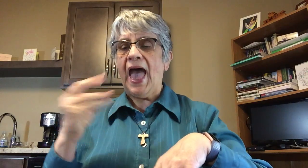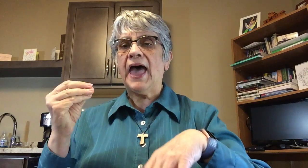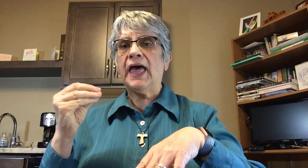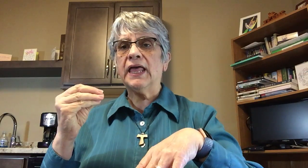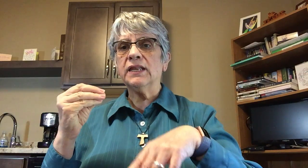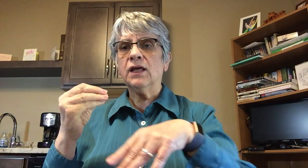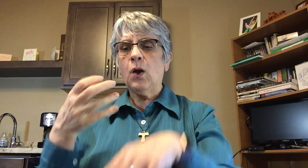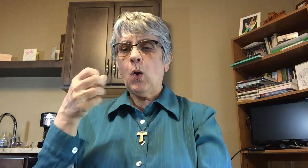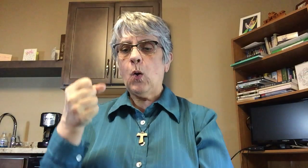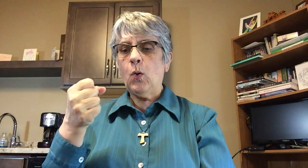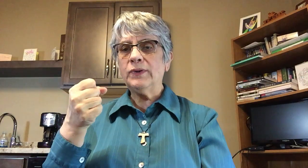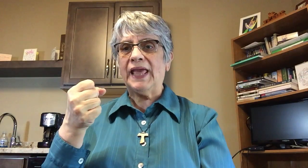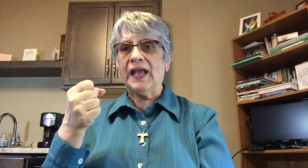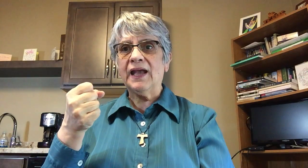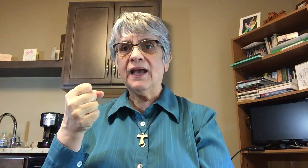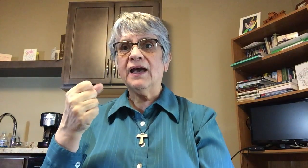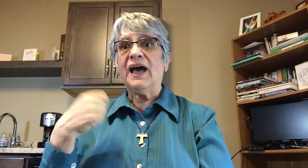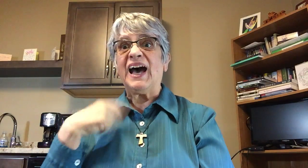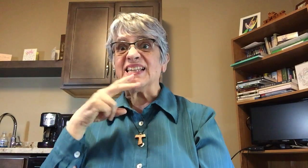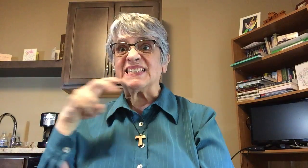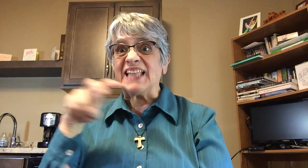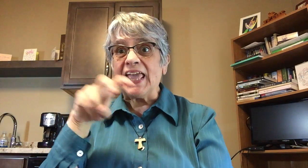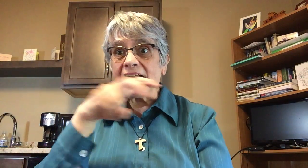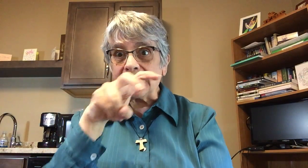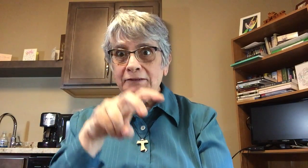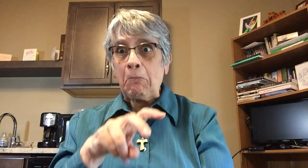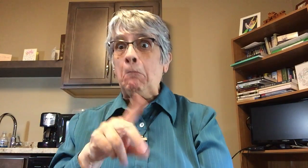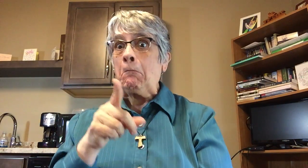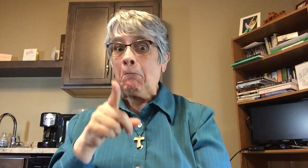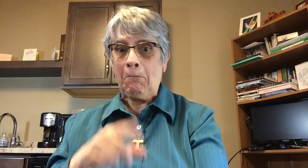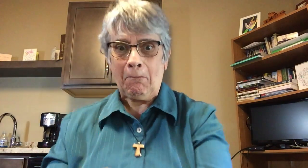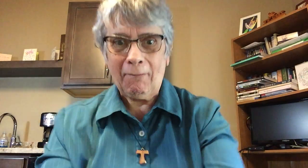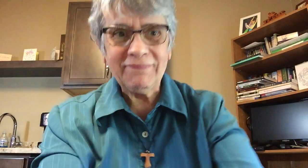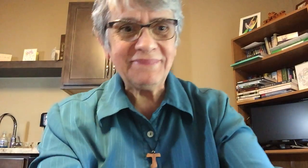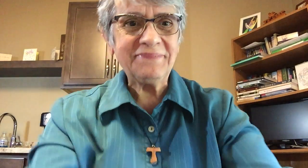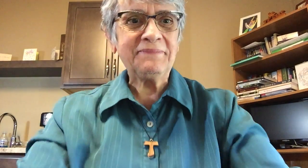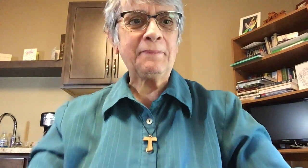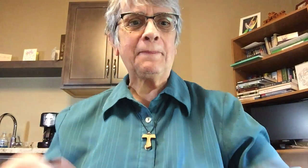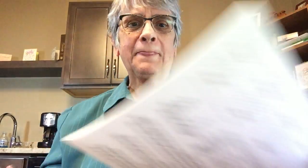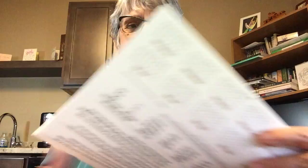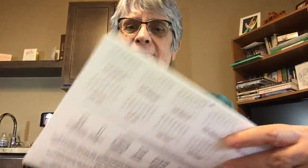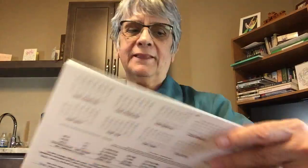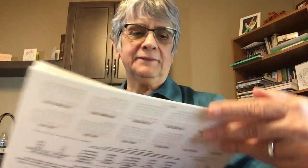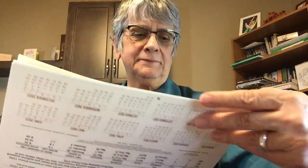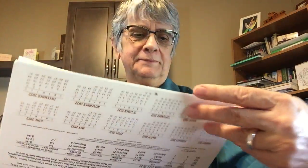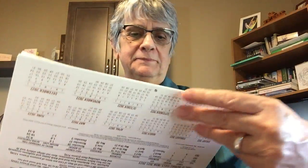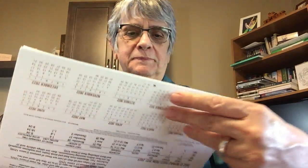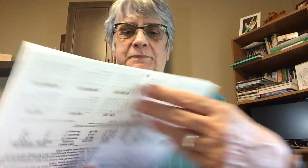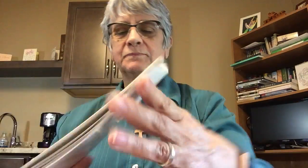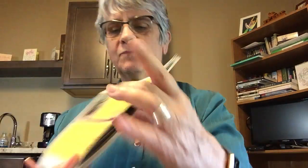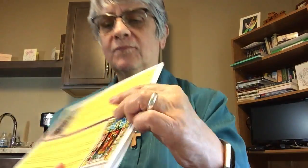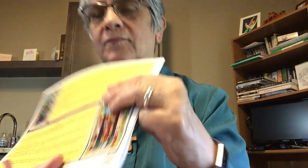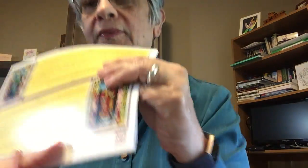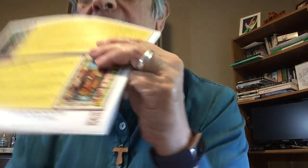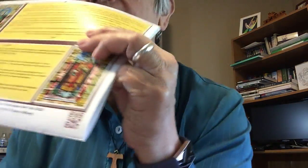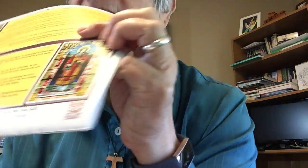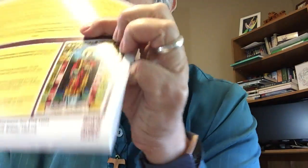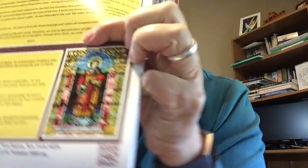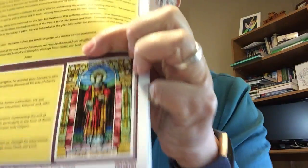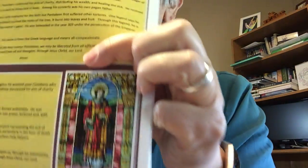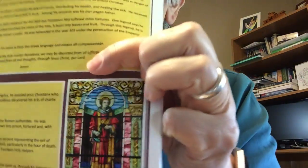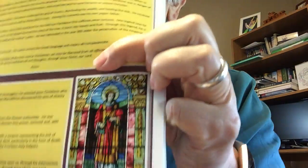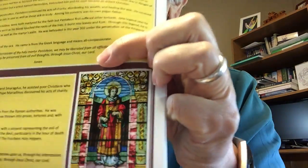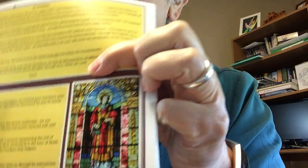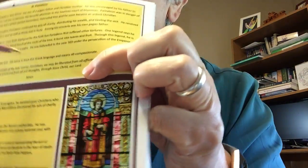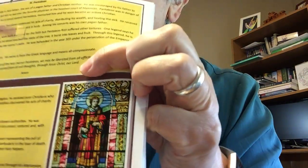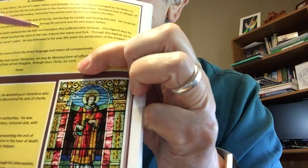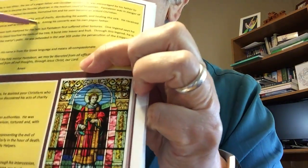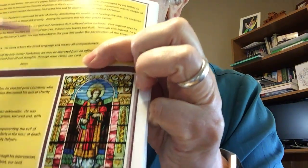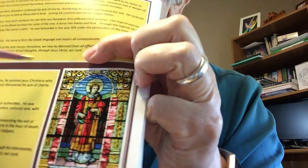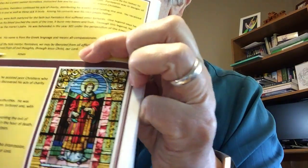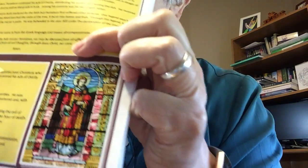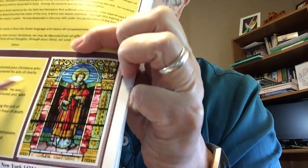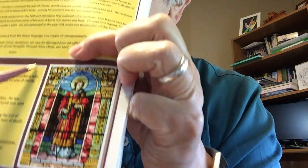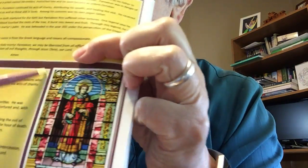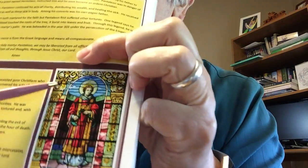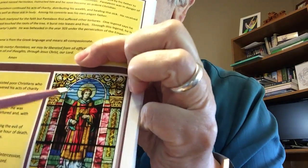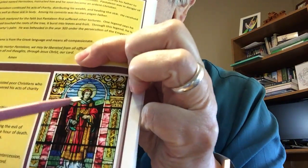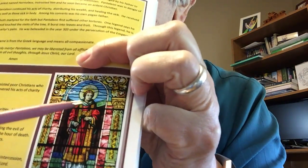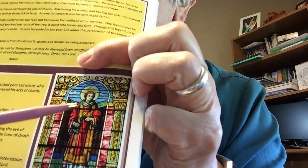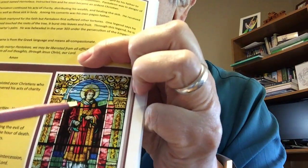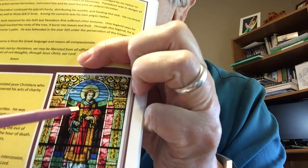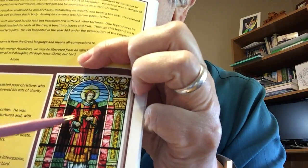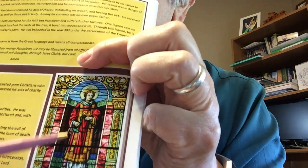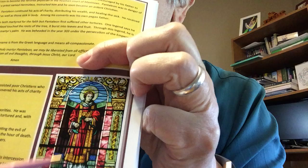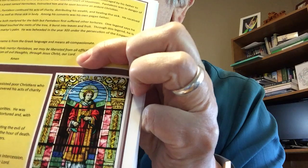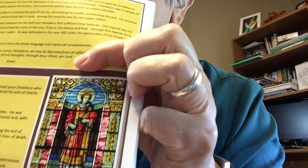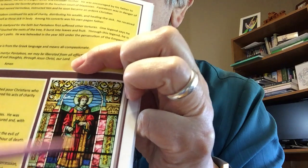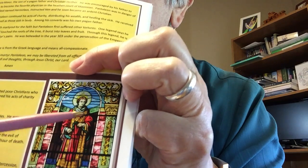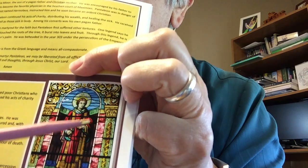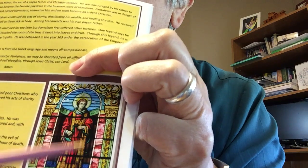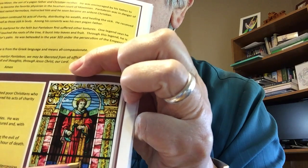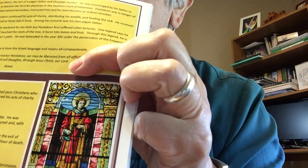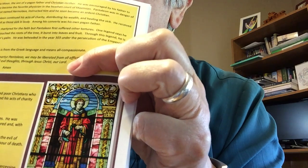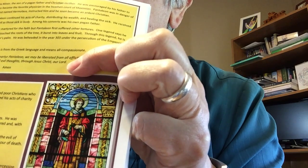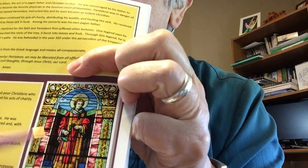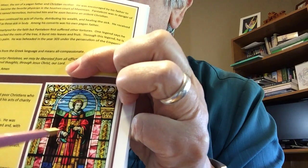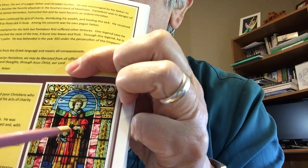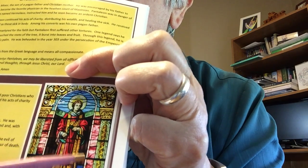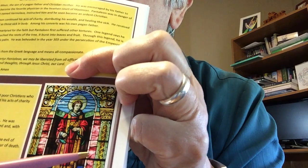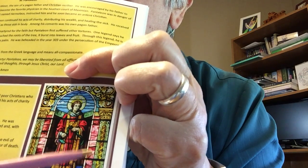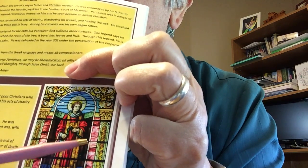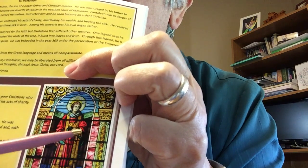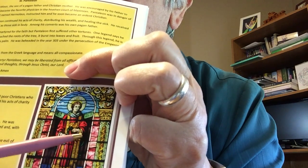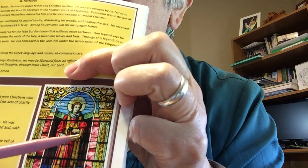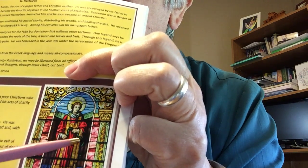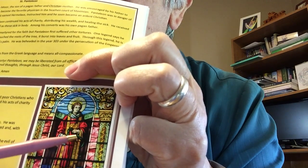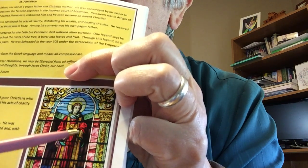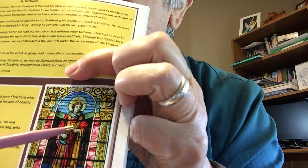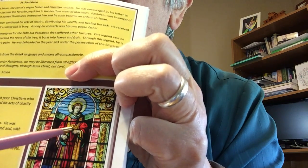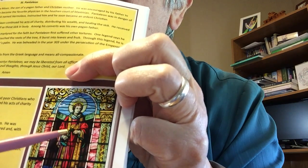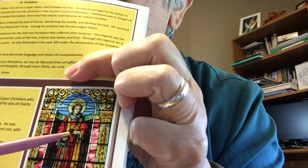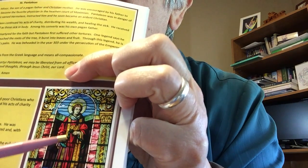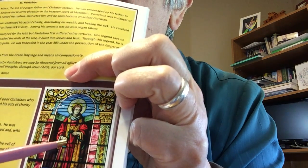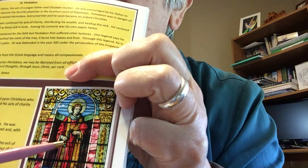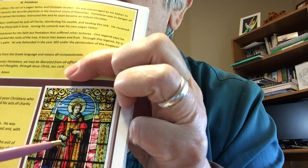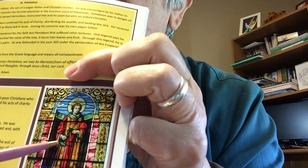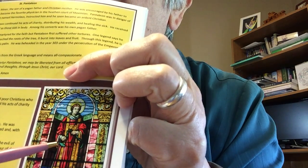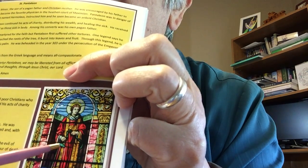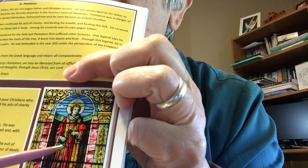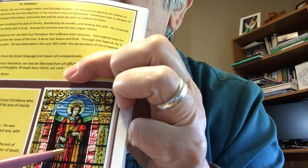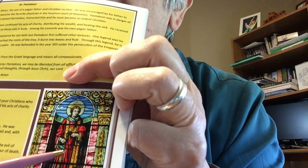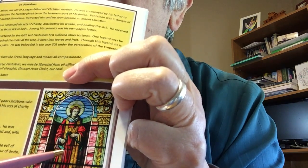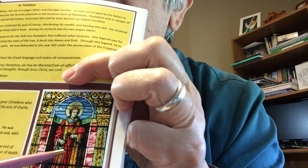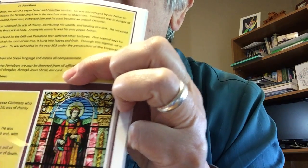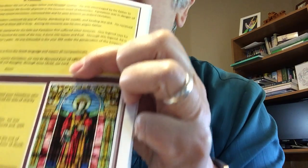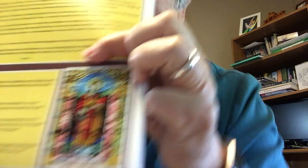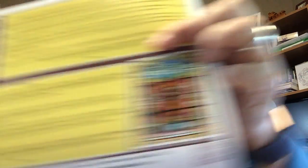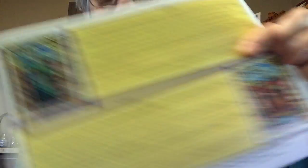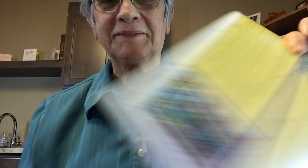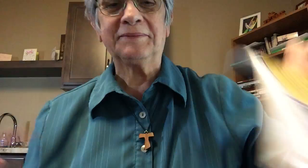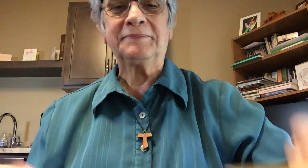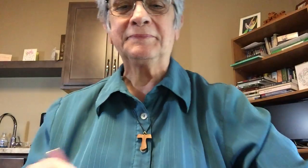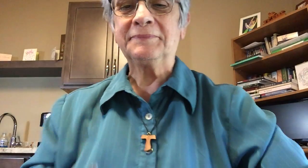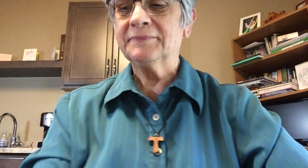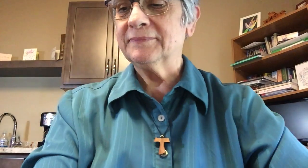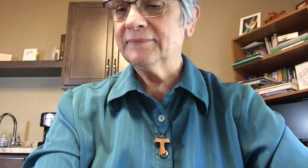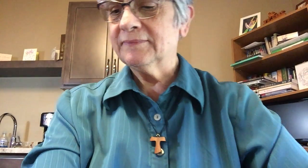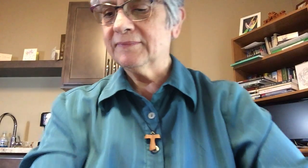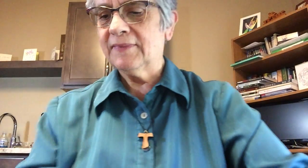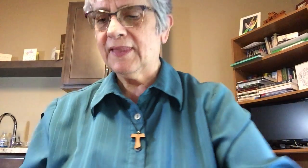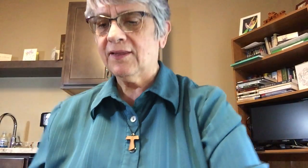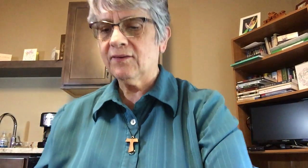and holding a snake. [Sister points to these objects in the photo]